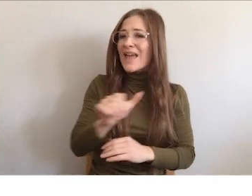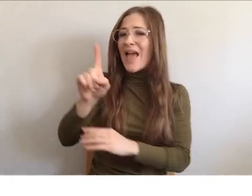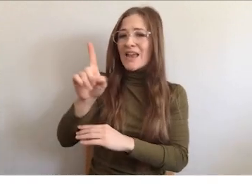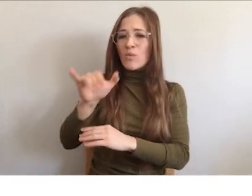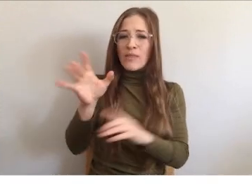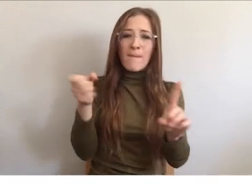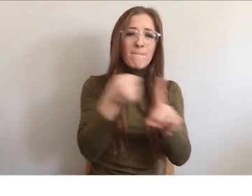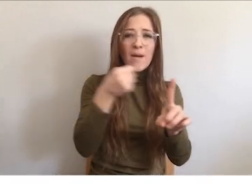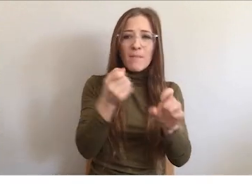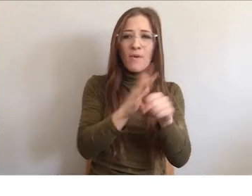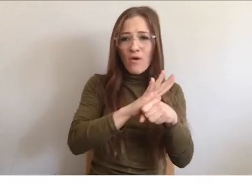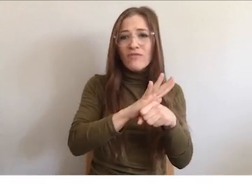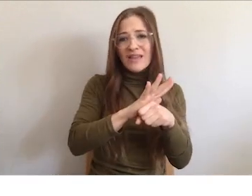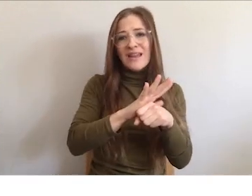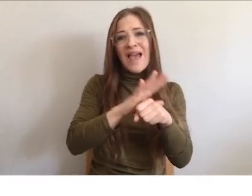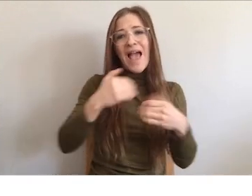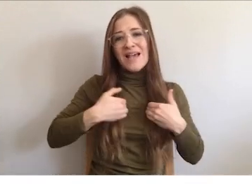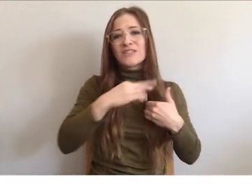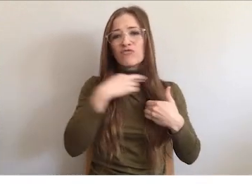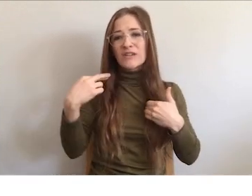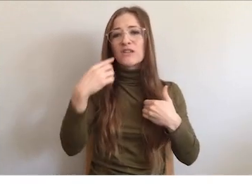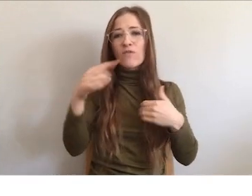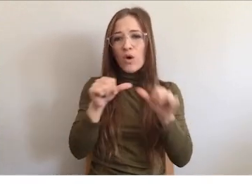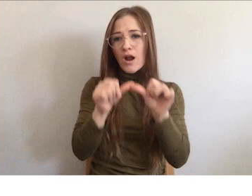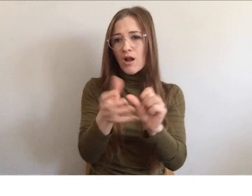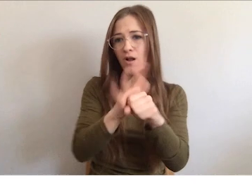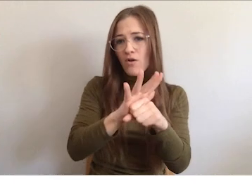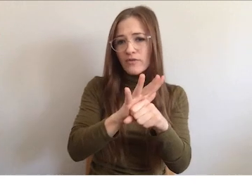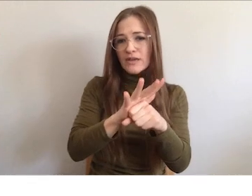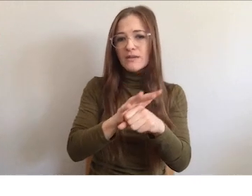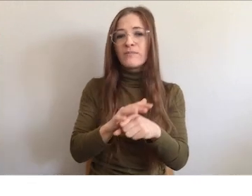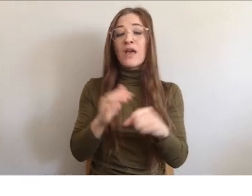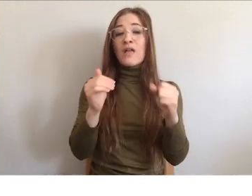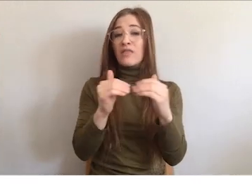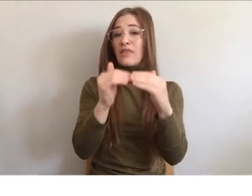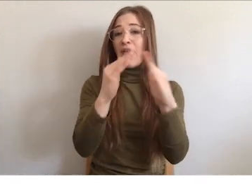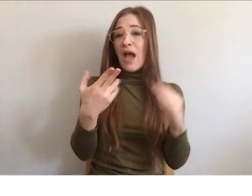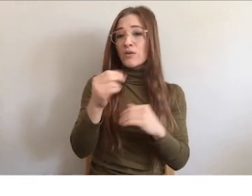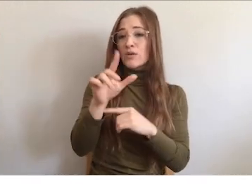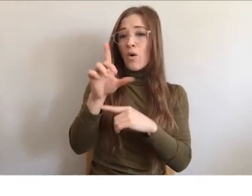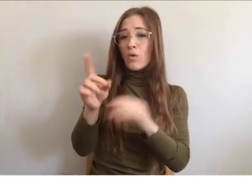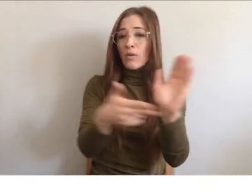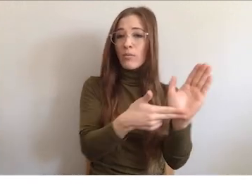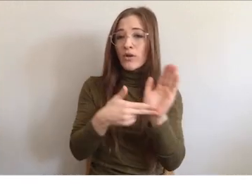anyone who gets COVID is at risk for long COVID. The household pulse survey